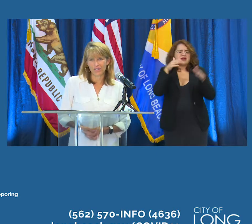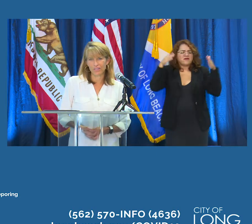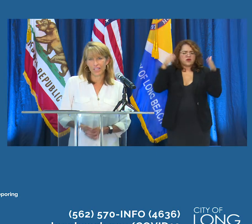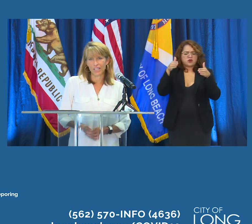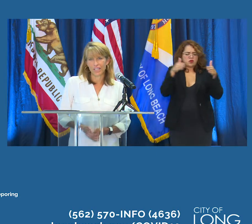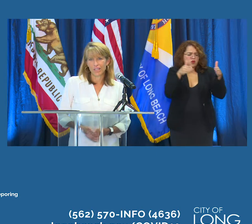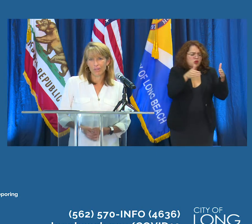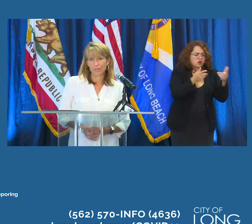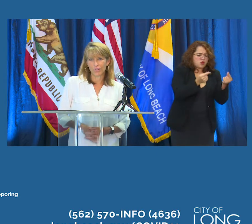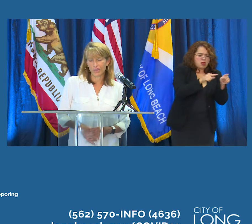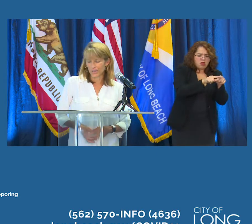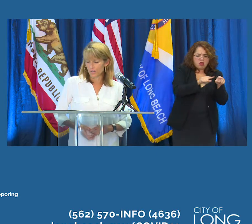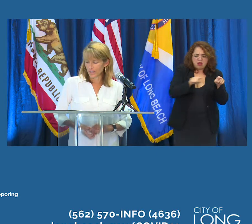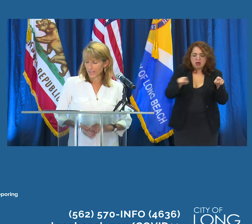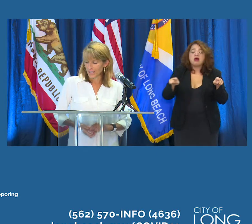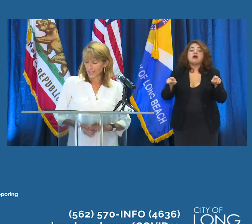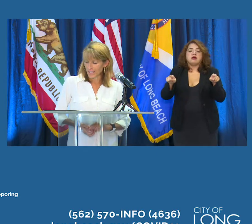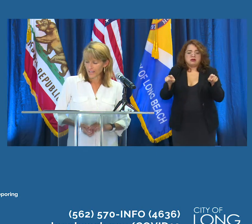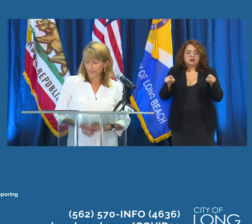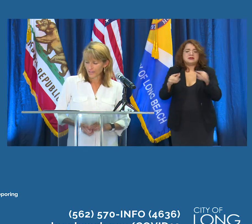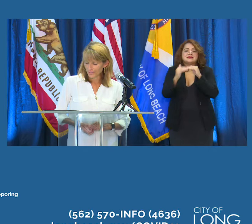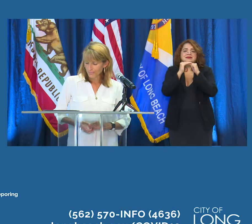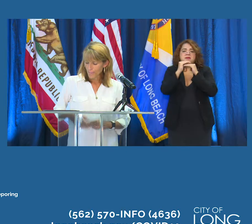the city, we focus on our stability indicators.